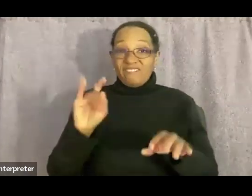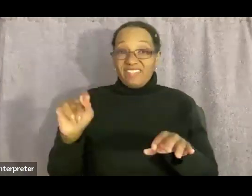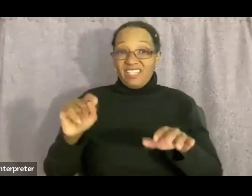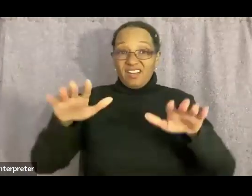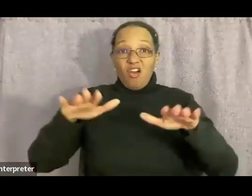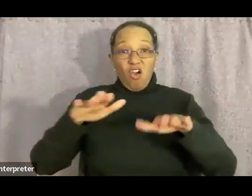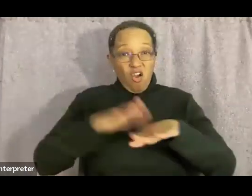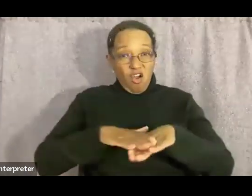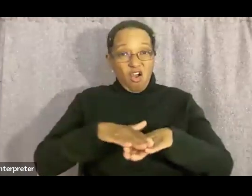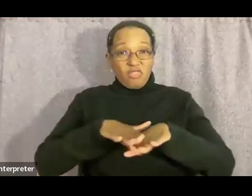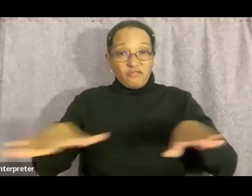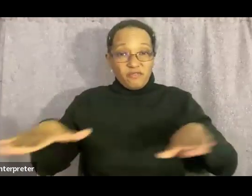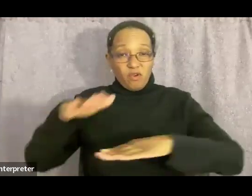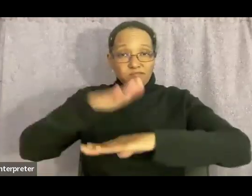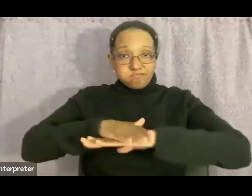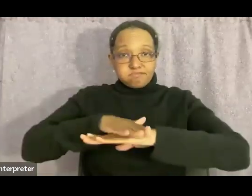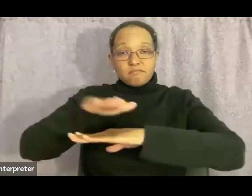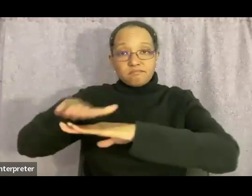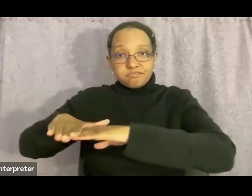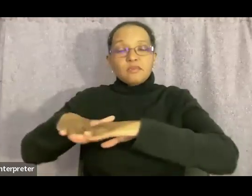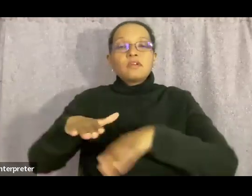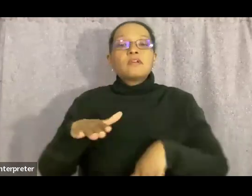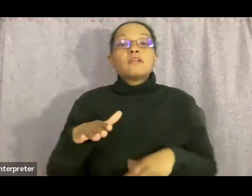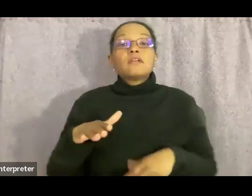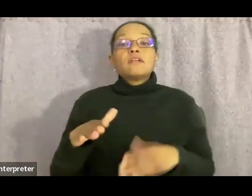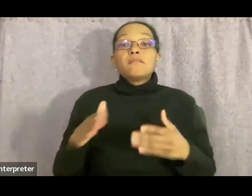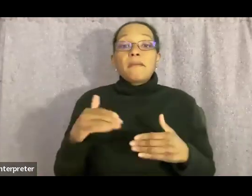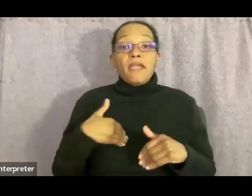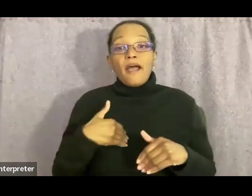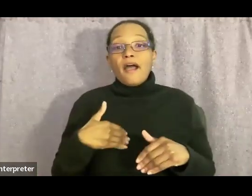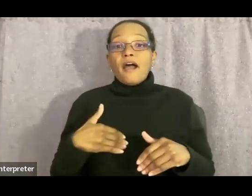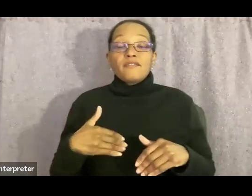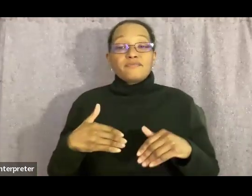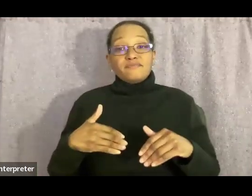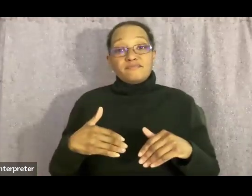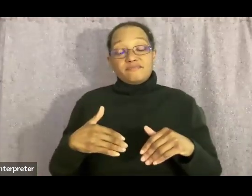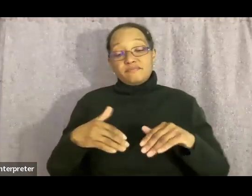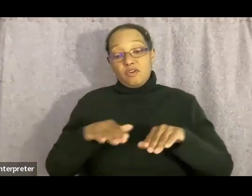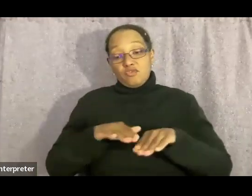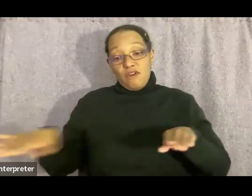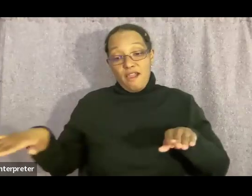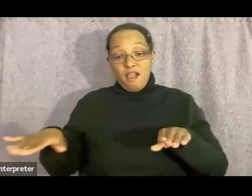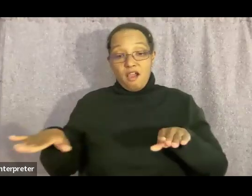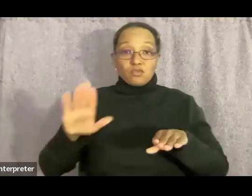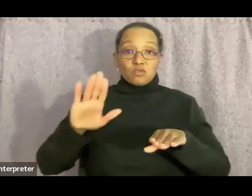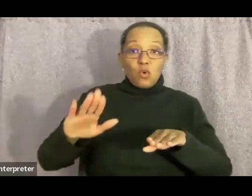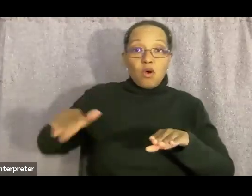And maybe you get some air time. Maybe there's space between the ground and your butt. Maybe there's not. Maybe get way up high.